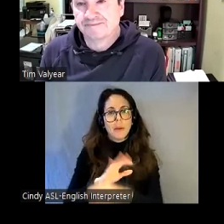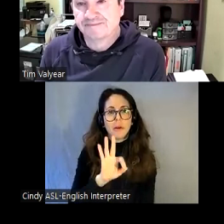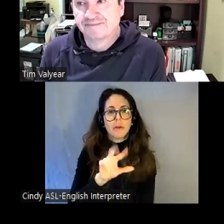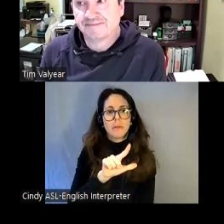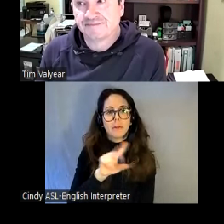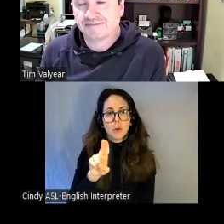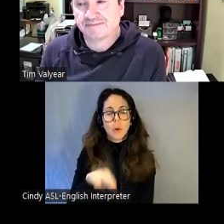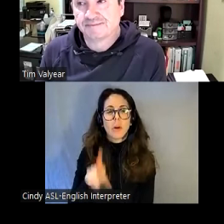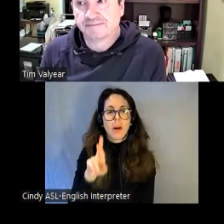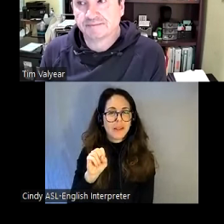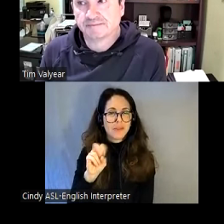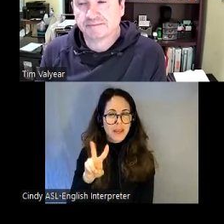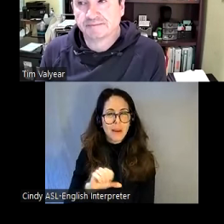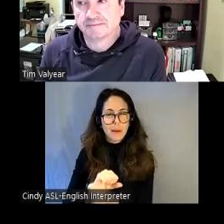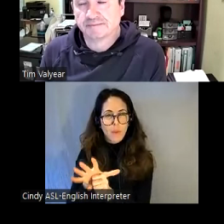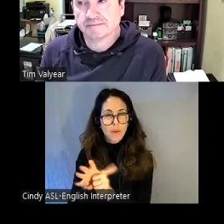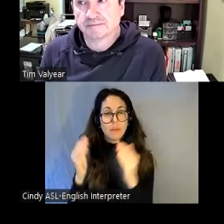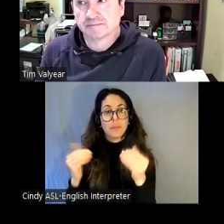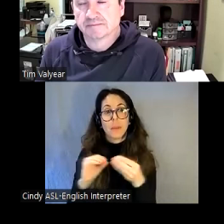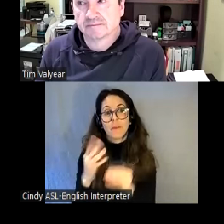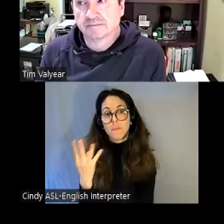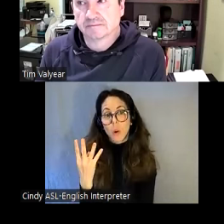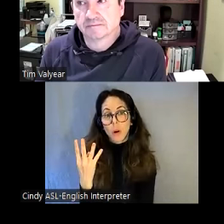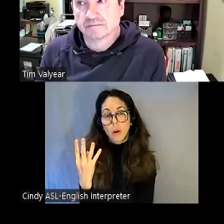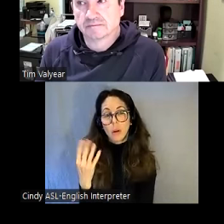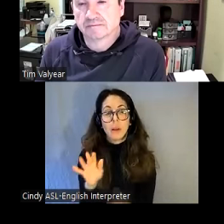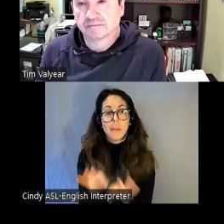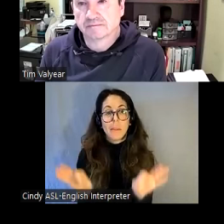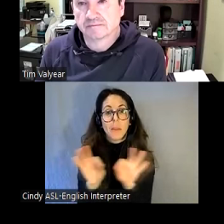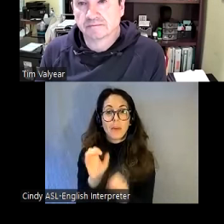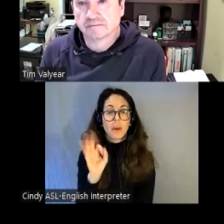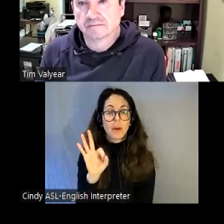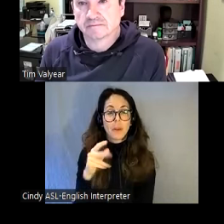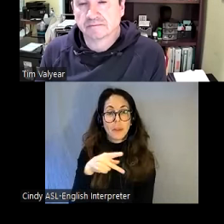removals. Three, what causes and how to prevent the flu